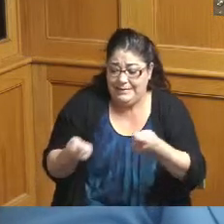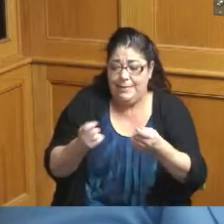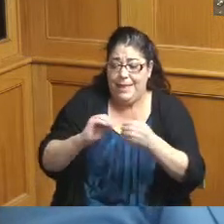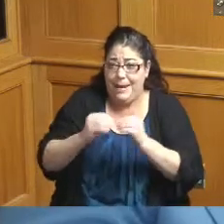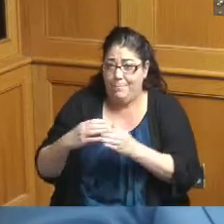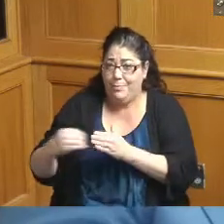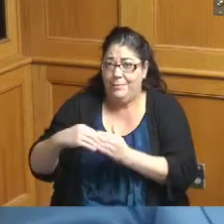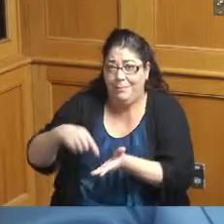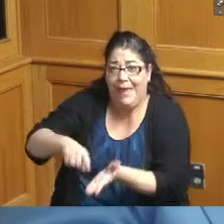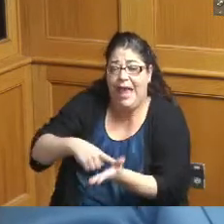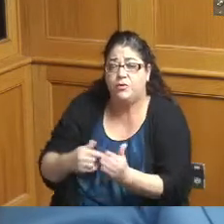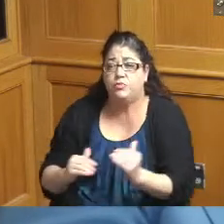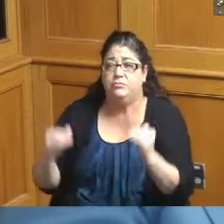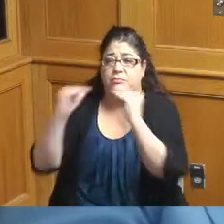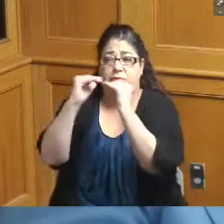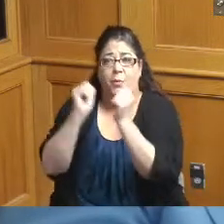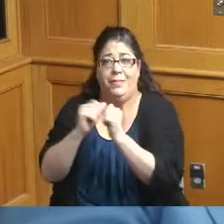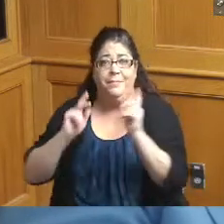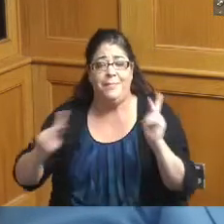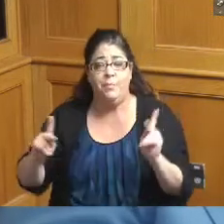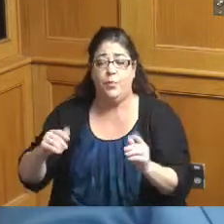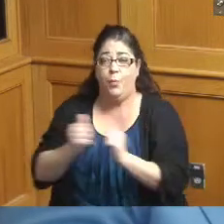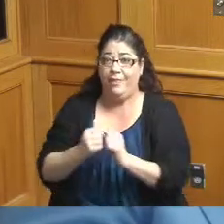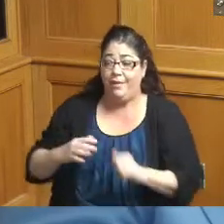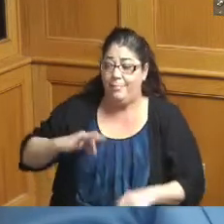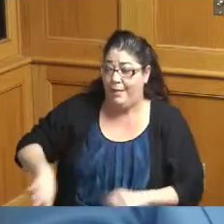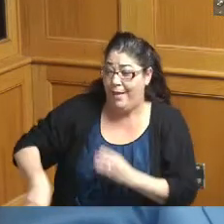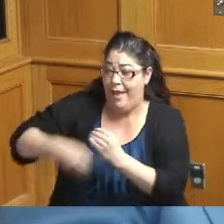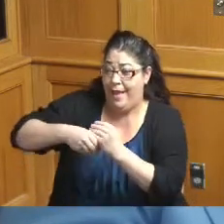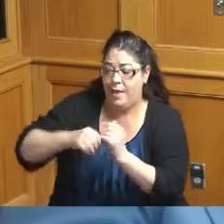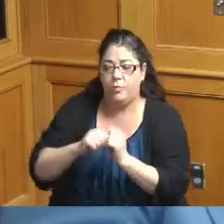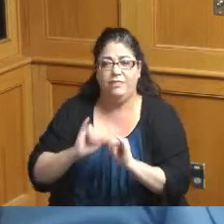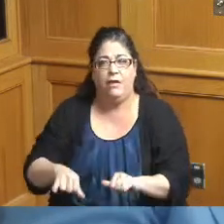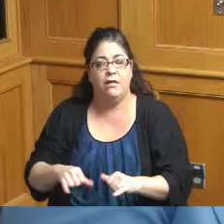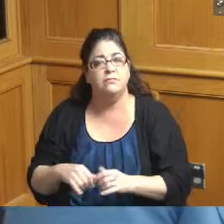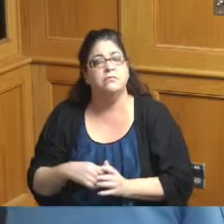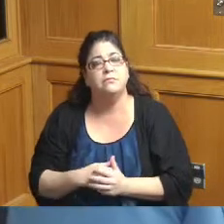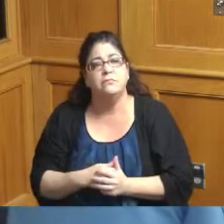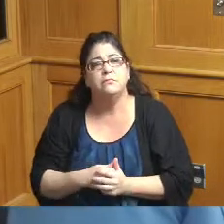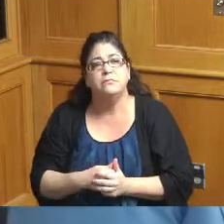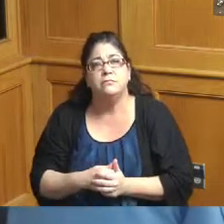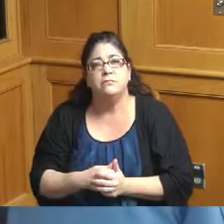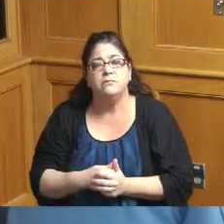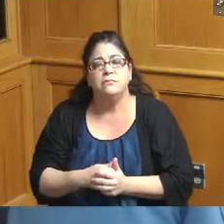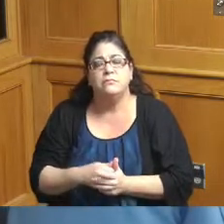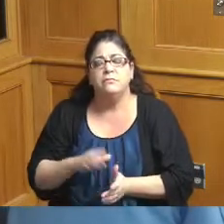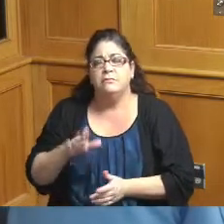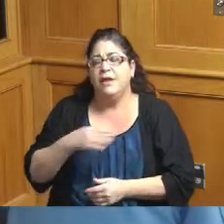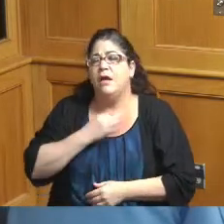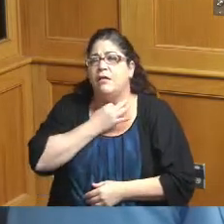the marketplace benefits and those kind of things I wanted to ask you are there other things because